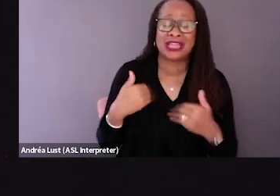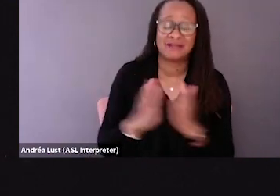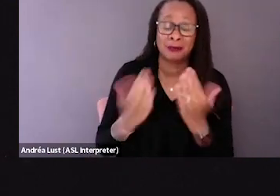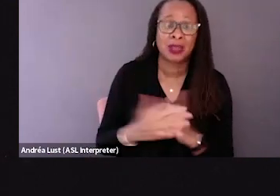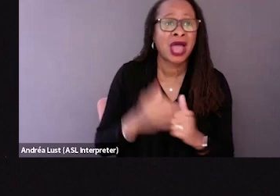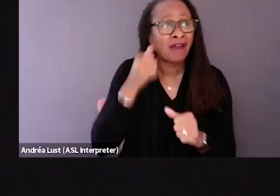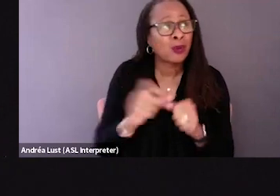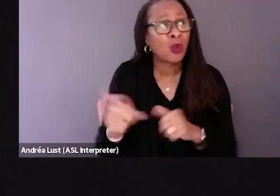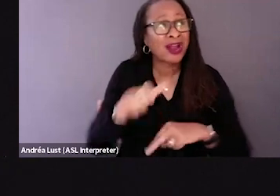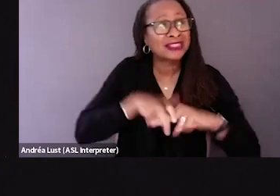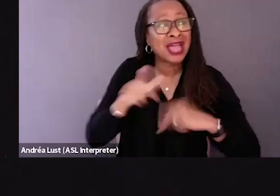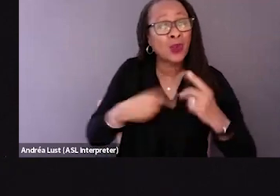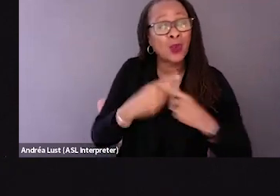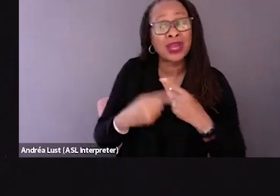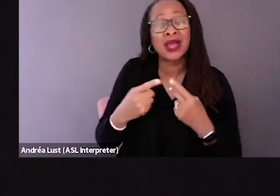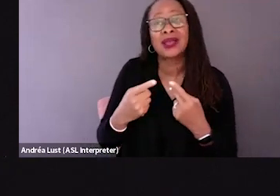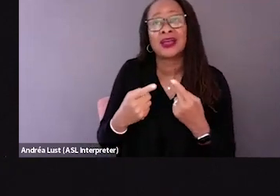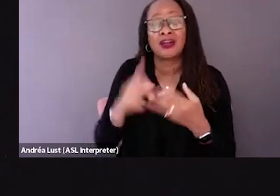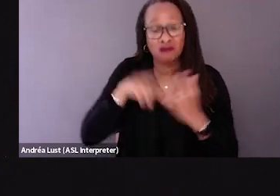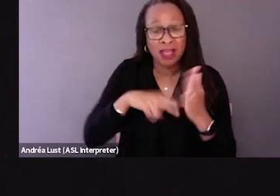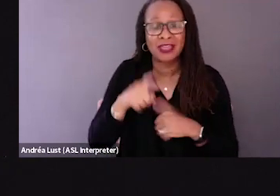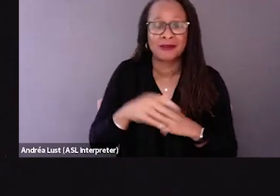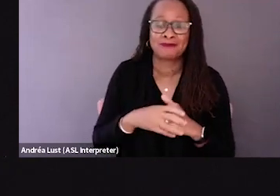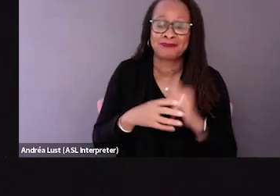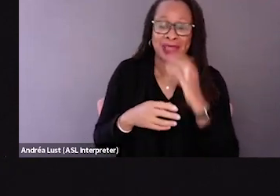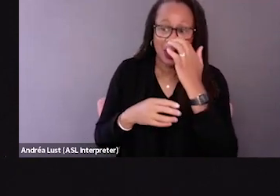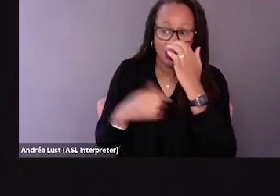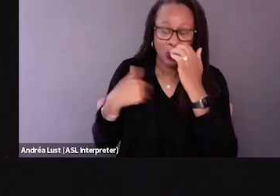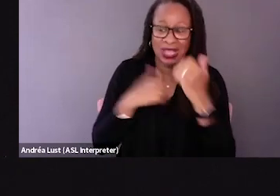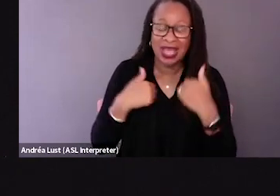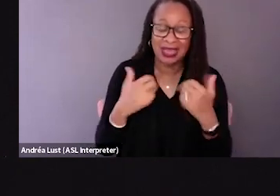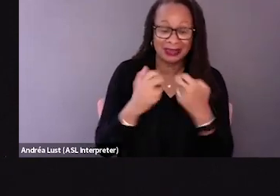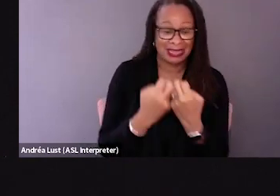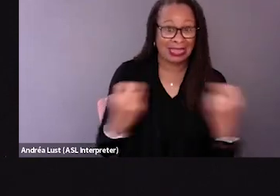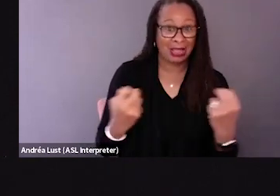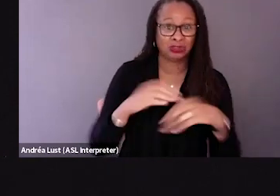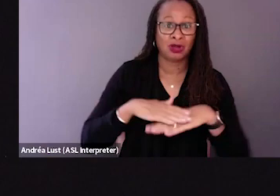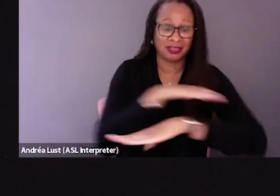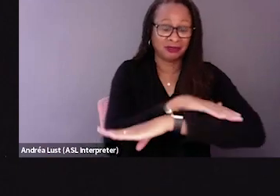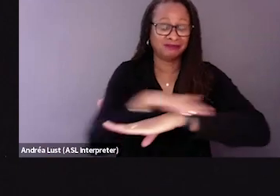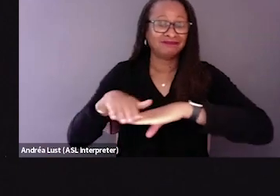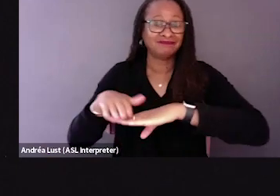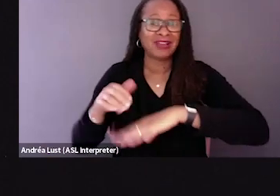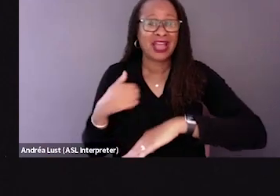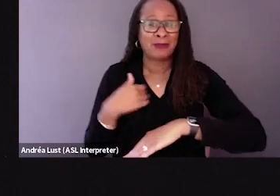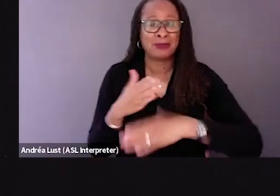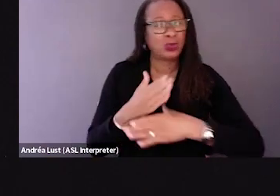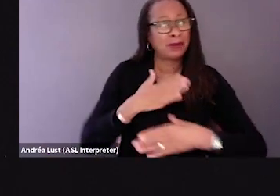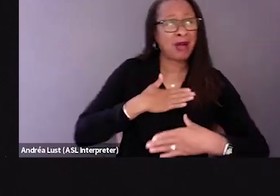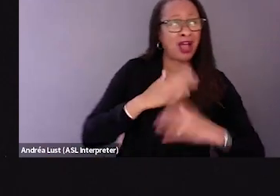You know, we had a couch on the landing between my room and my parents' room and there this cozy chair that, you know, was the reading chair.